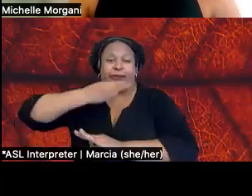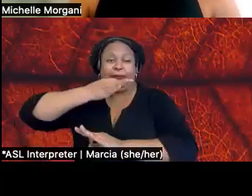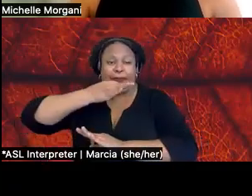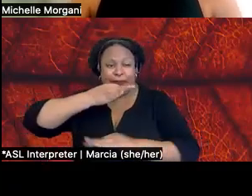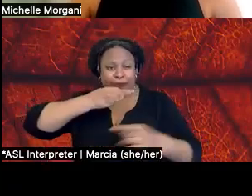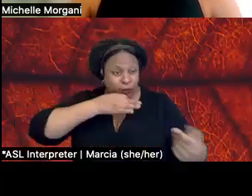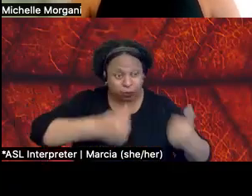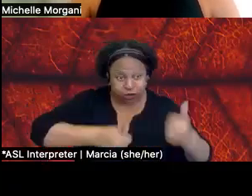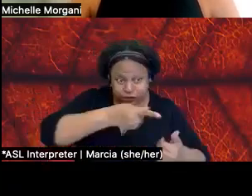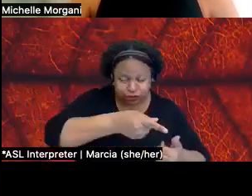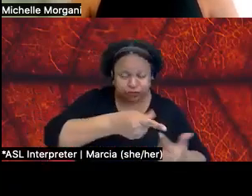Next slide, please.